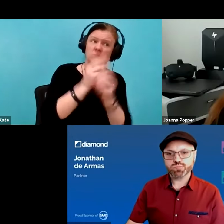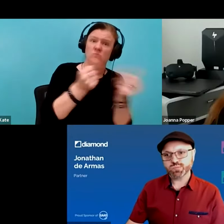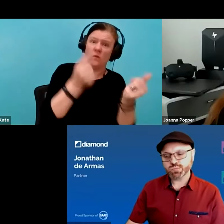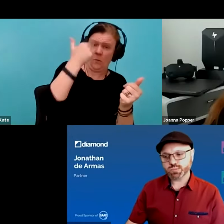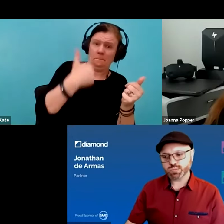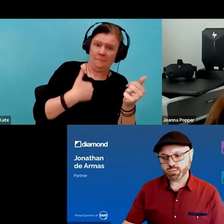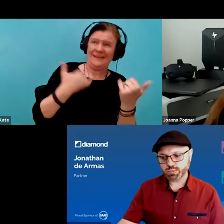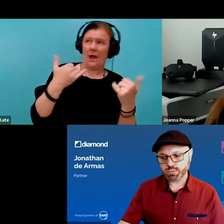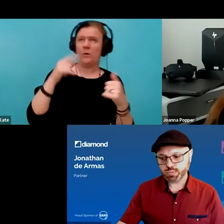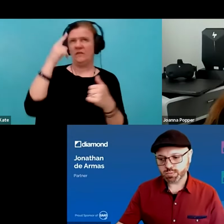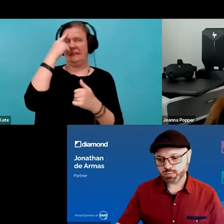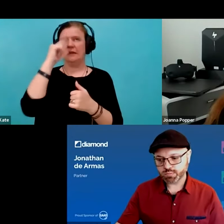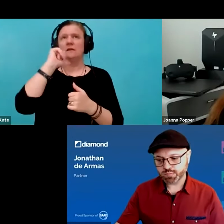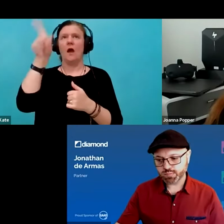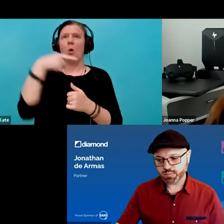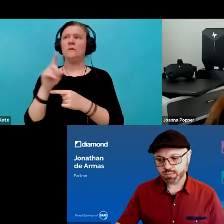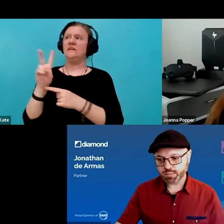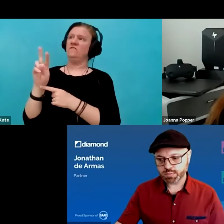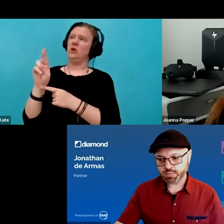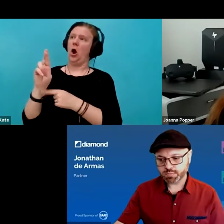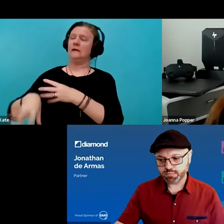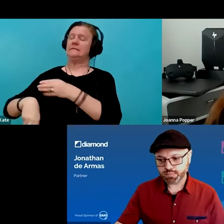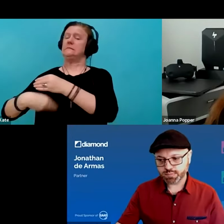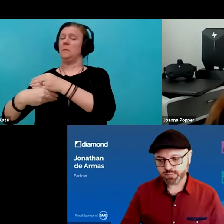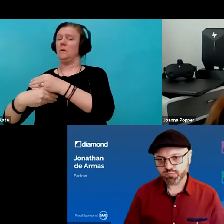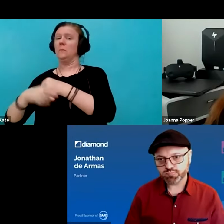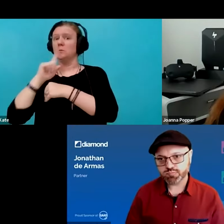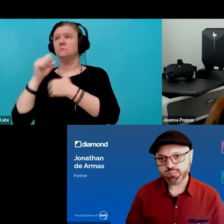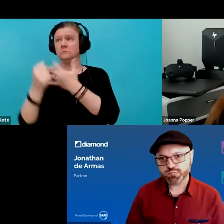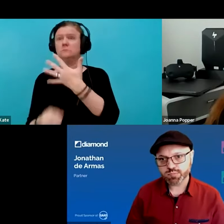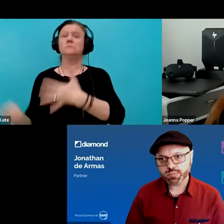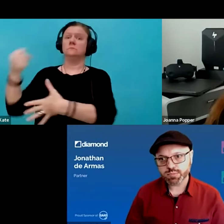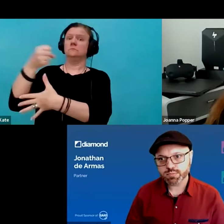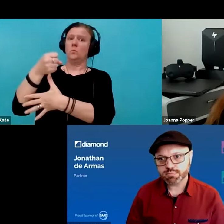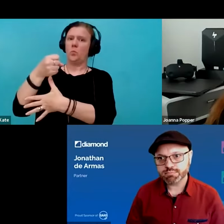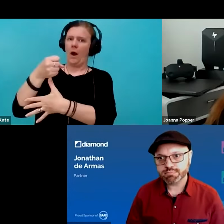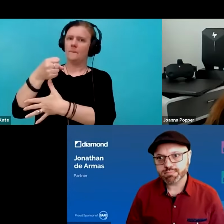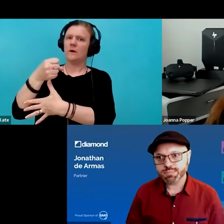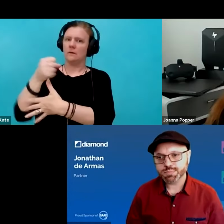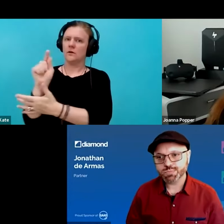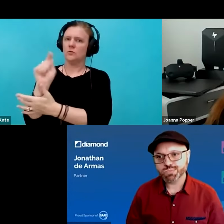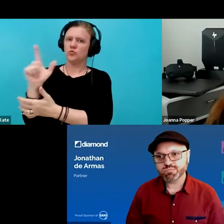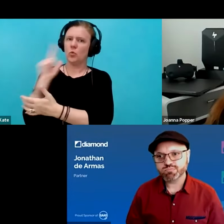have to think not just as VR is supplemental but probably maybe as the primary tool for for collaboration.